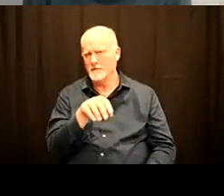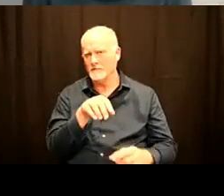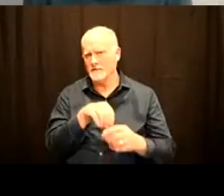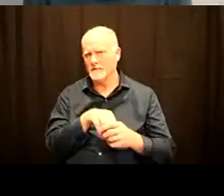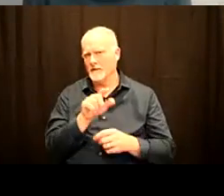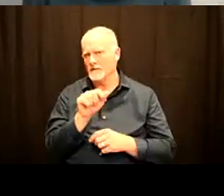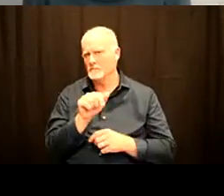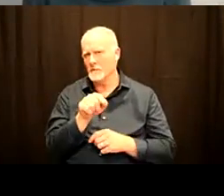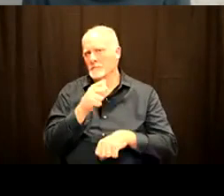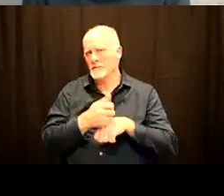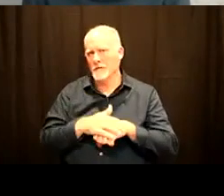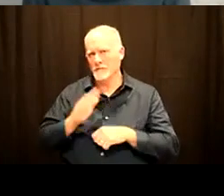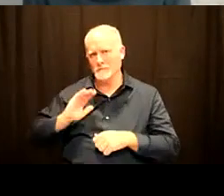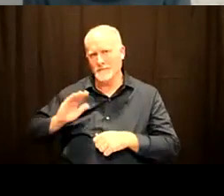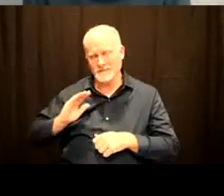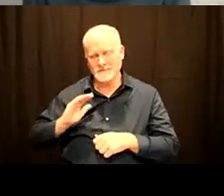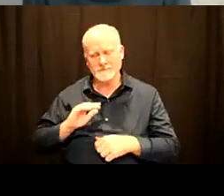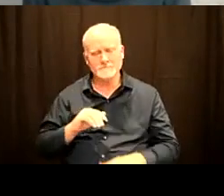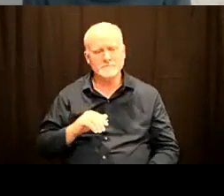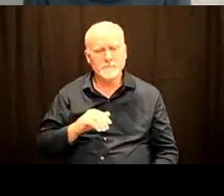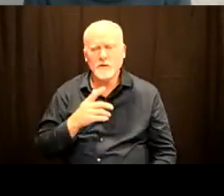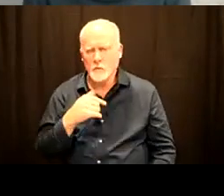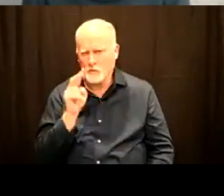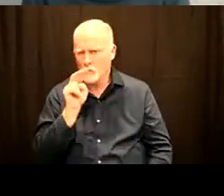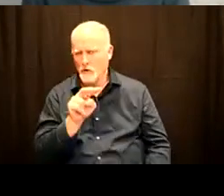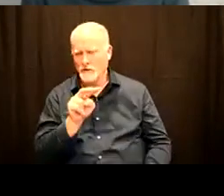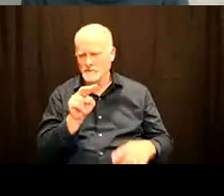there are a couple of outliers that we're keeping our eye on one of those is k-12